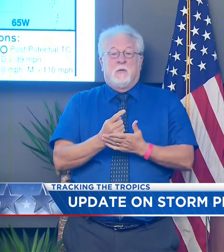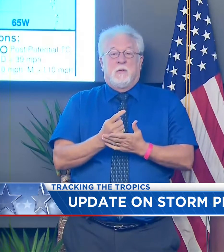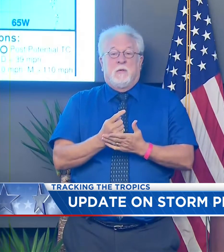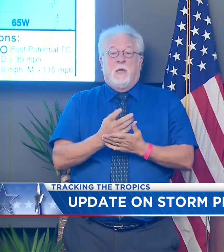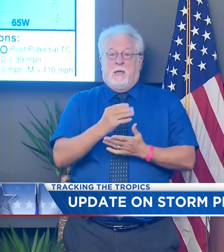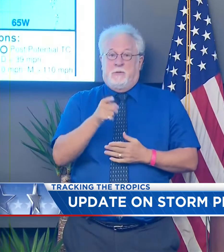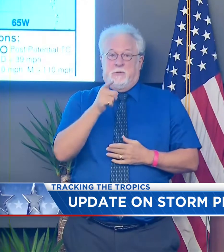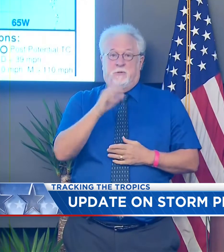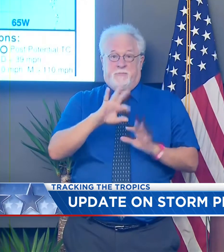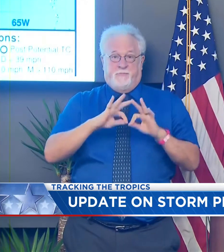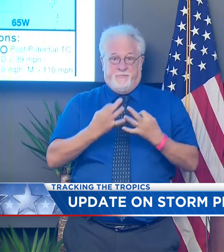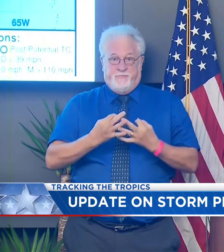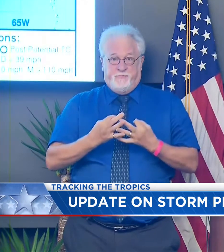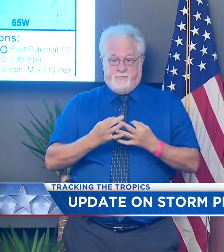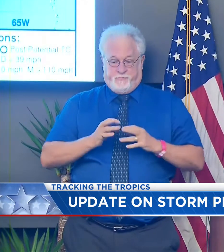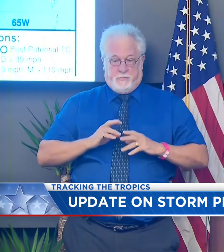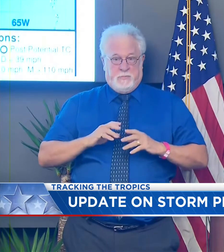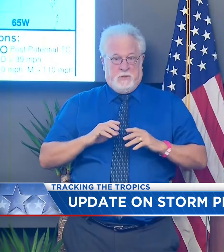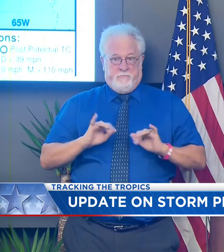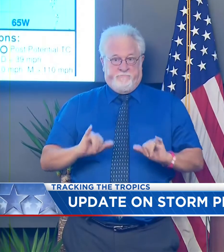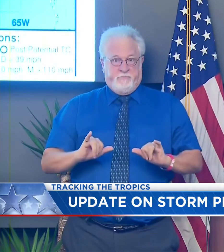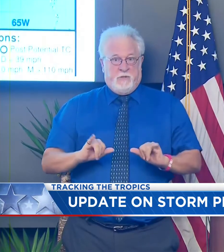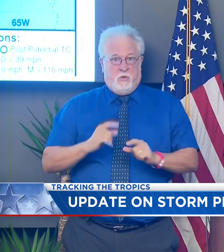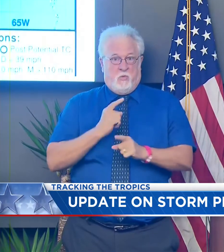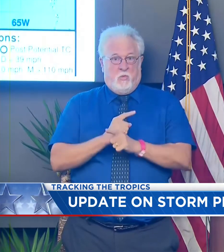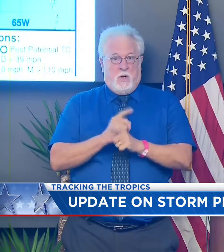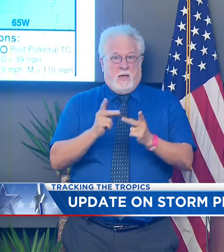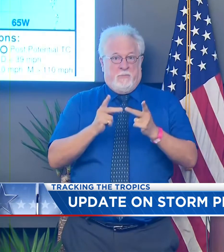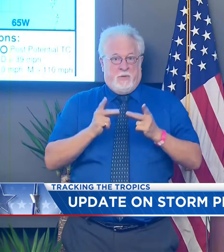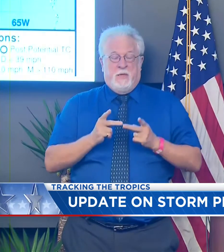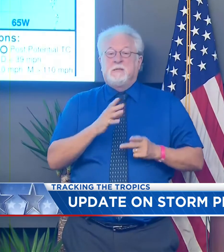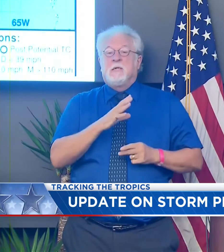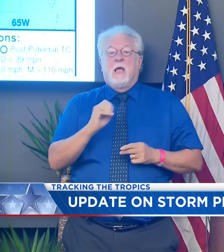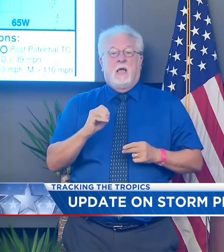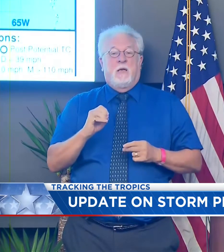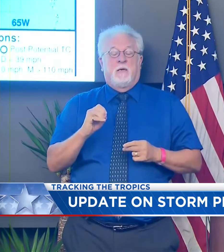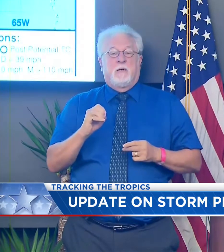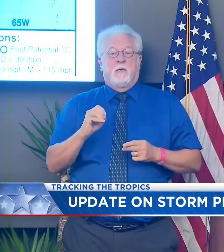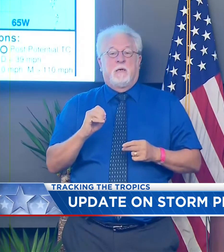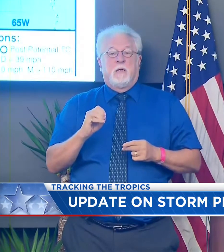SO WE REALLY ARE ASKING YOU TO FOCUS ON THOSE 72 HOURS.